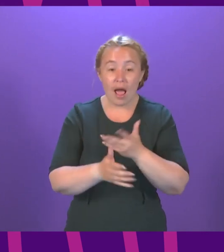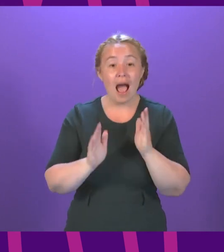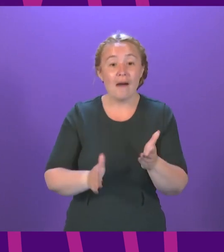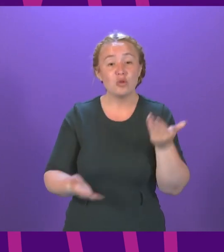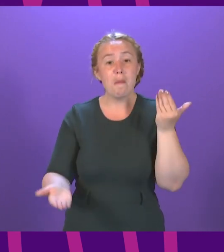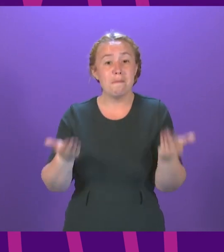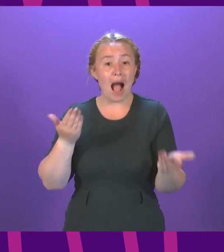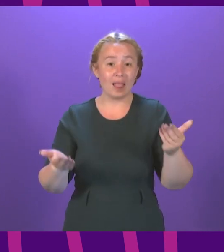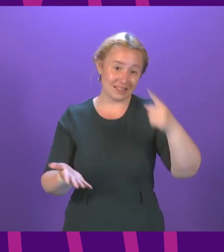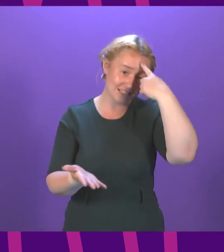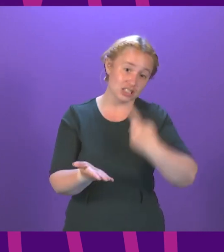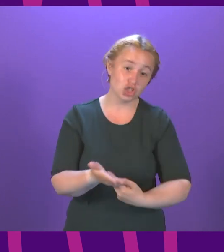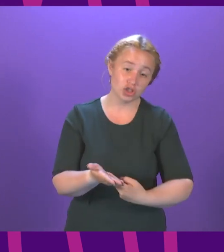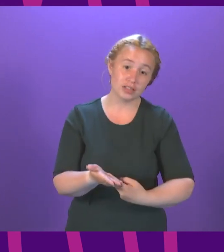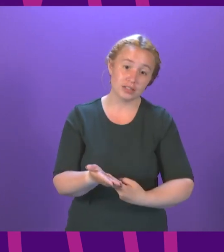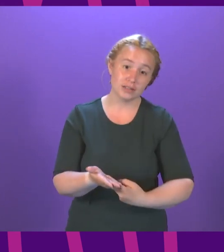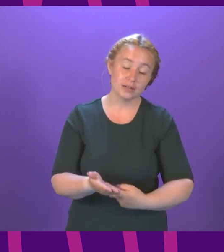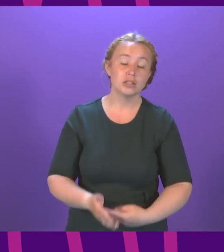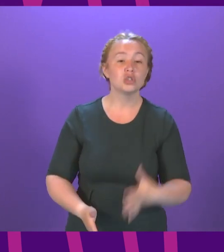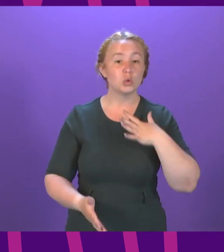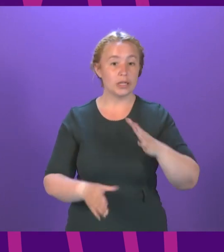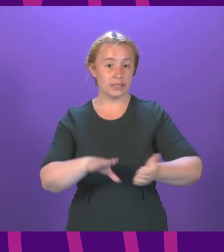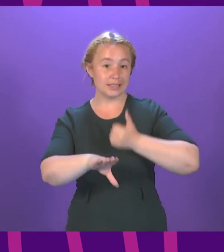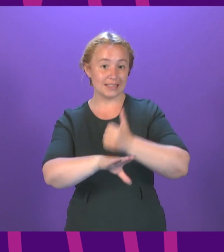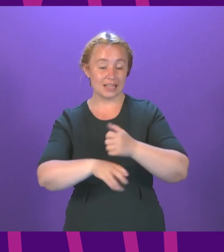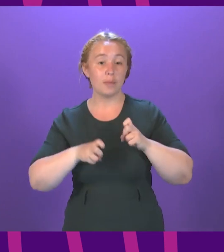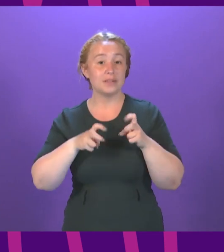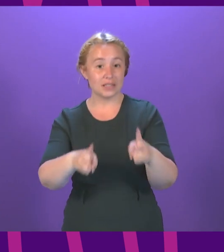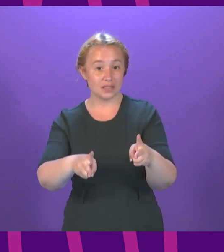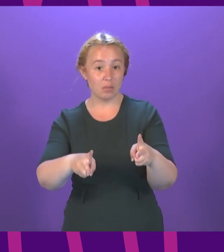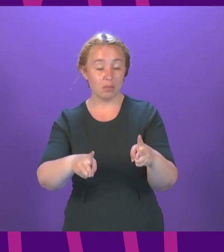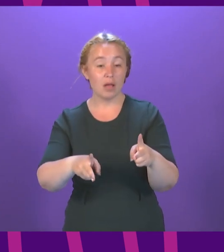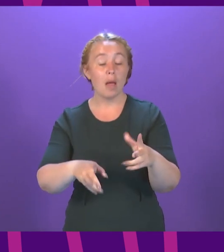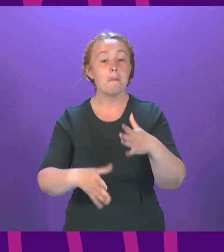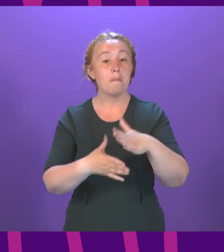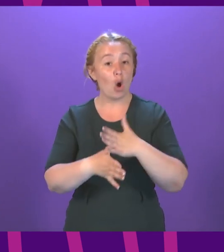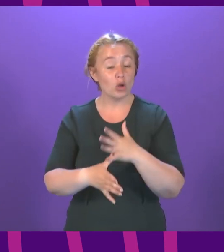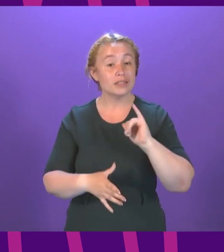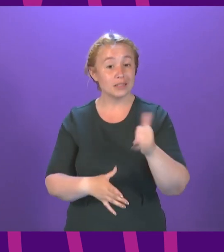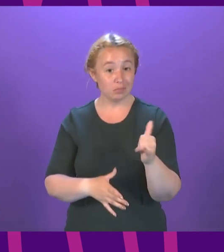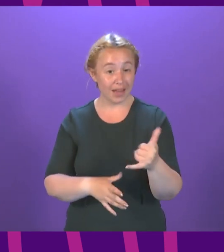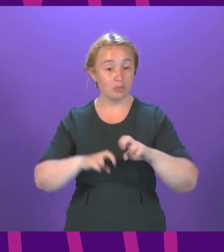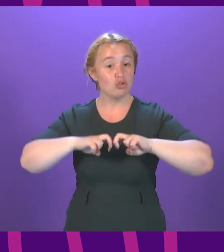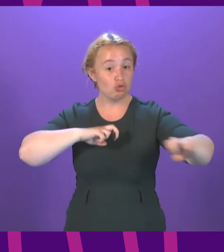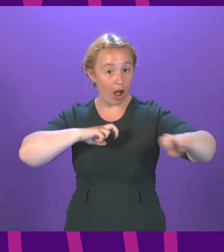We need systems in place for essential travel, and people who are separated from their families will,